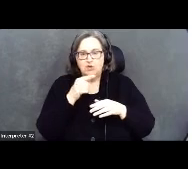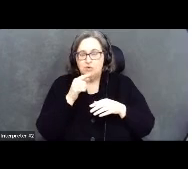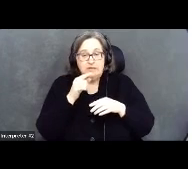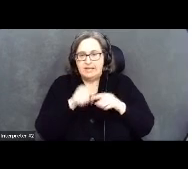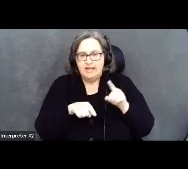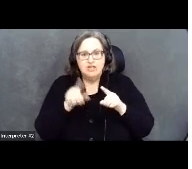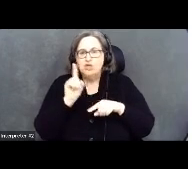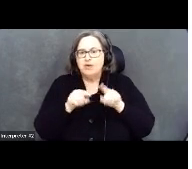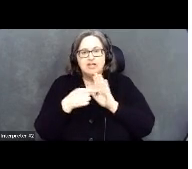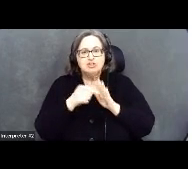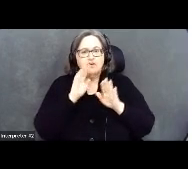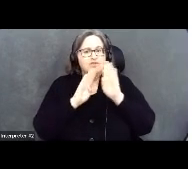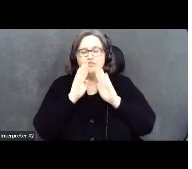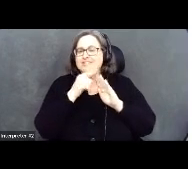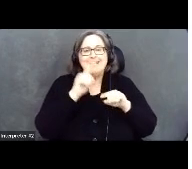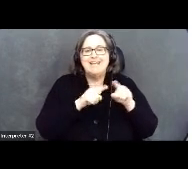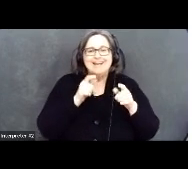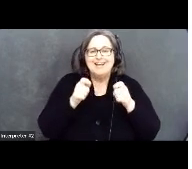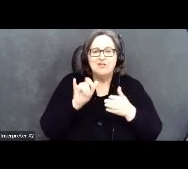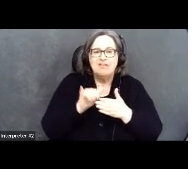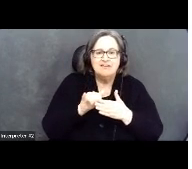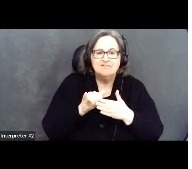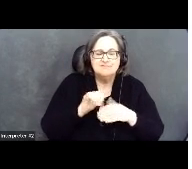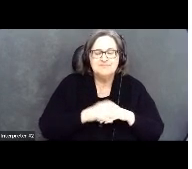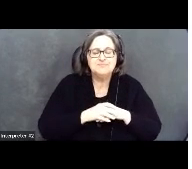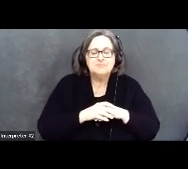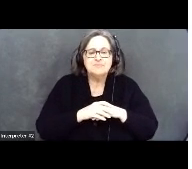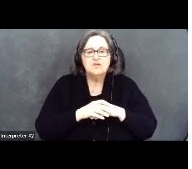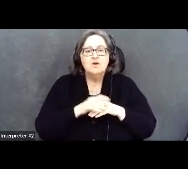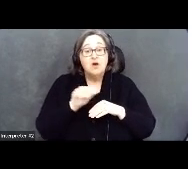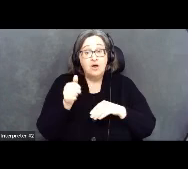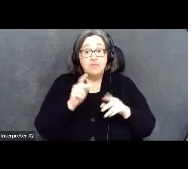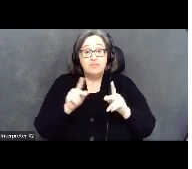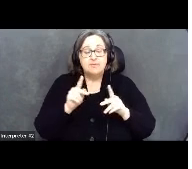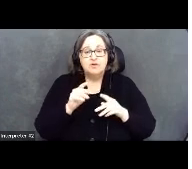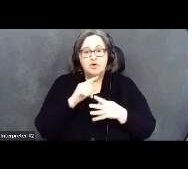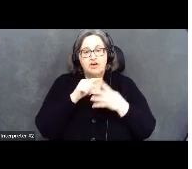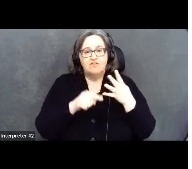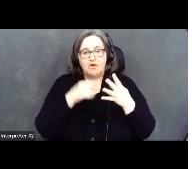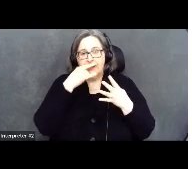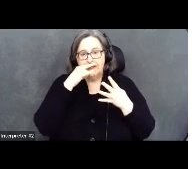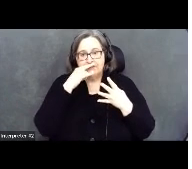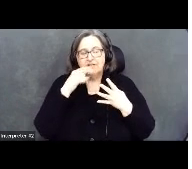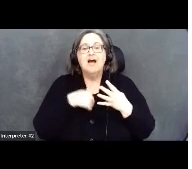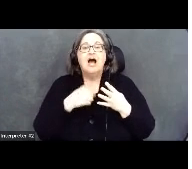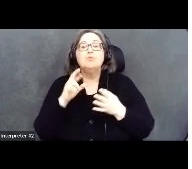He can't handle it. There are four kids in our house. I got remarried. This kid